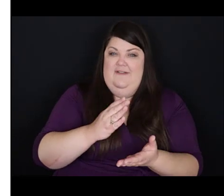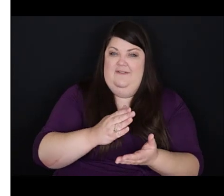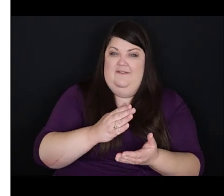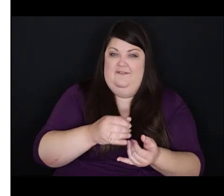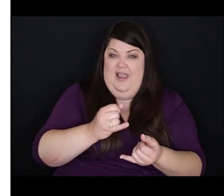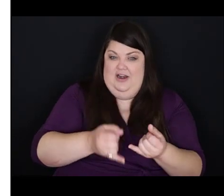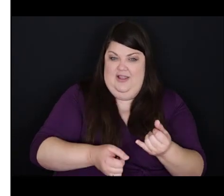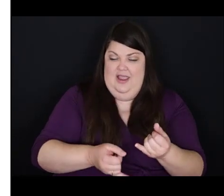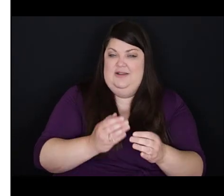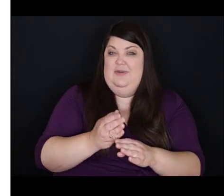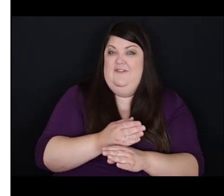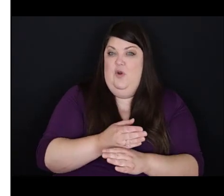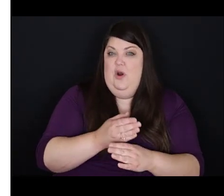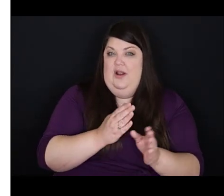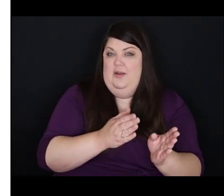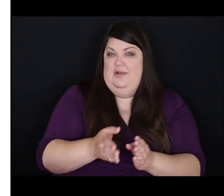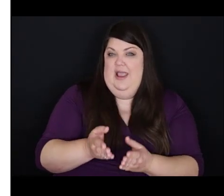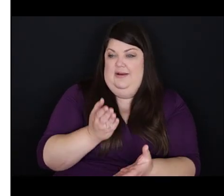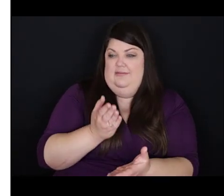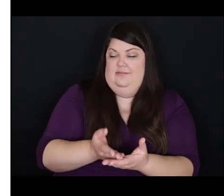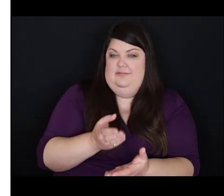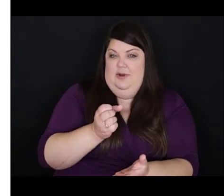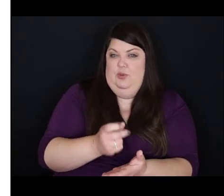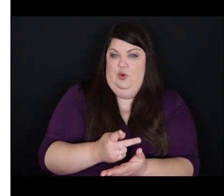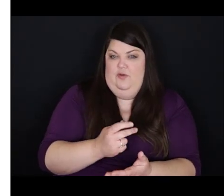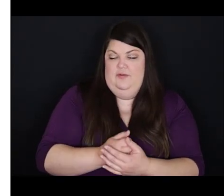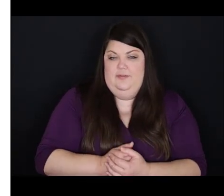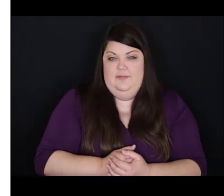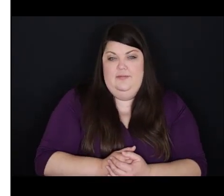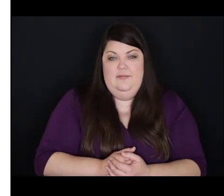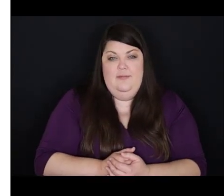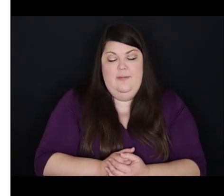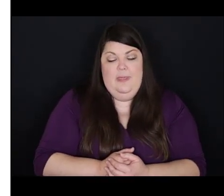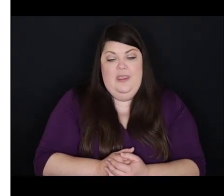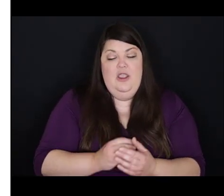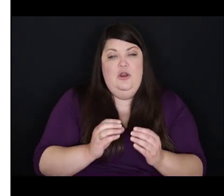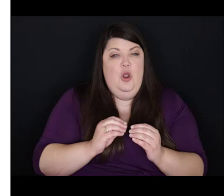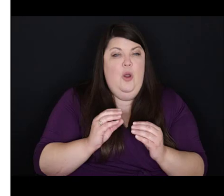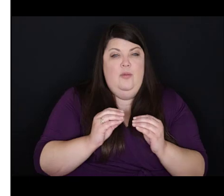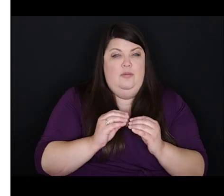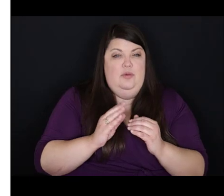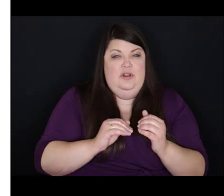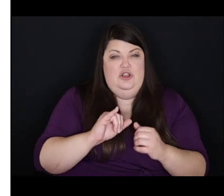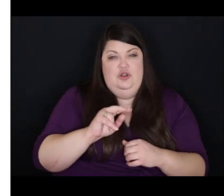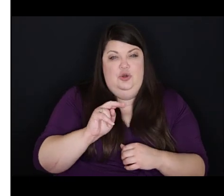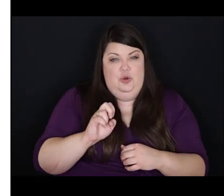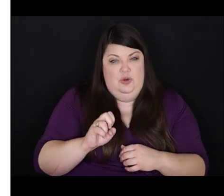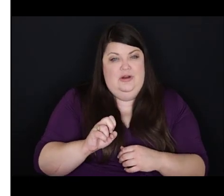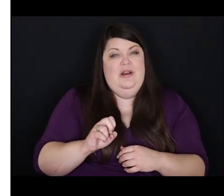From mid-April through no later than June, RSA staff will finalize negotiations with States